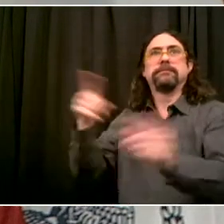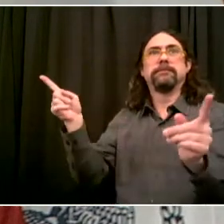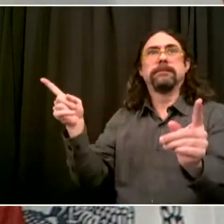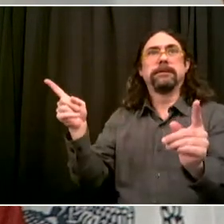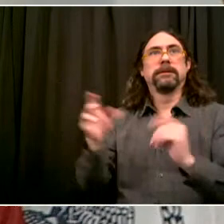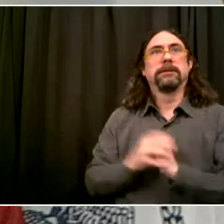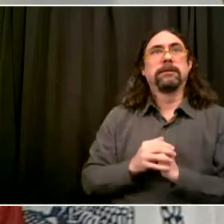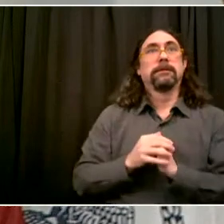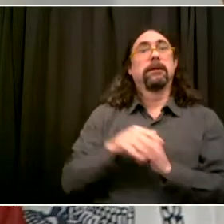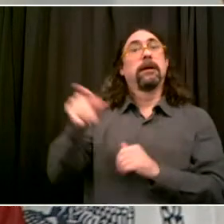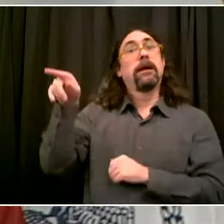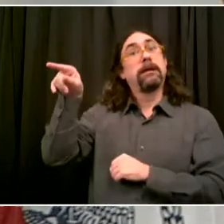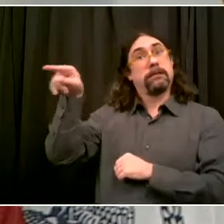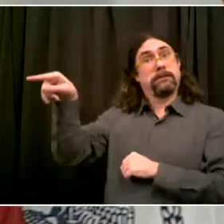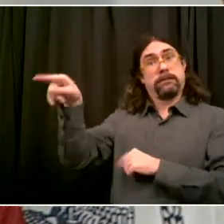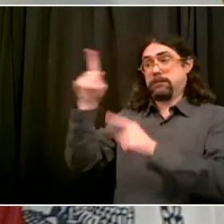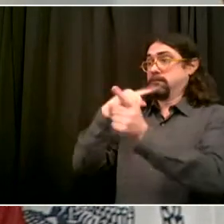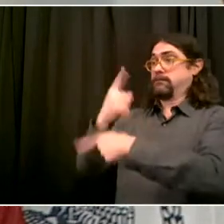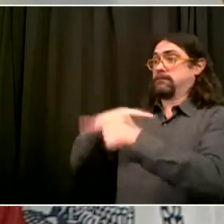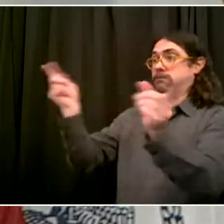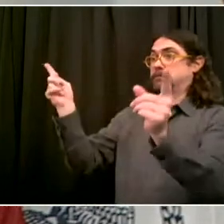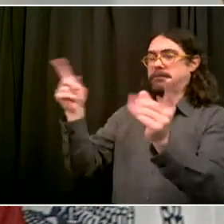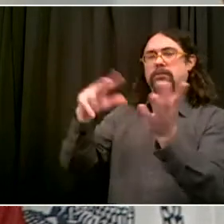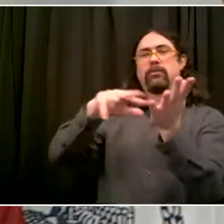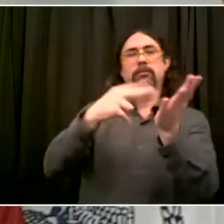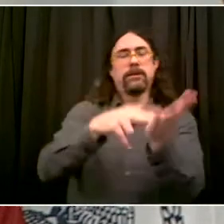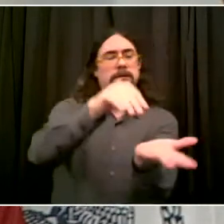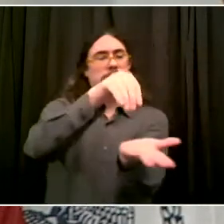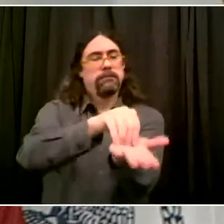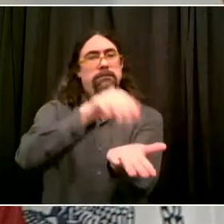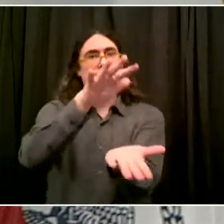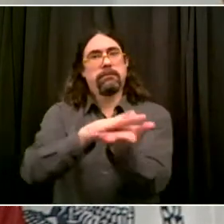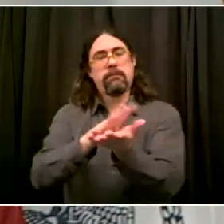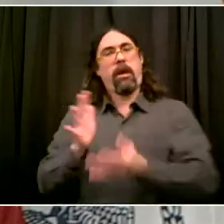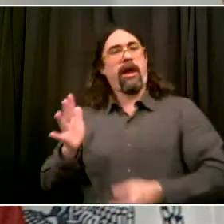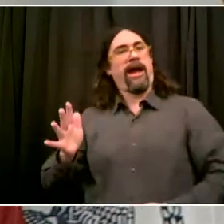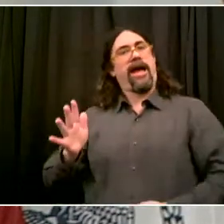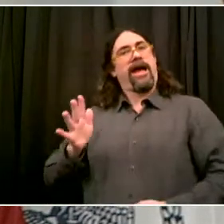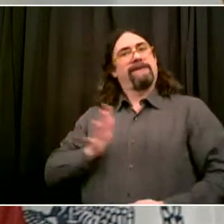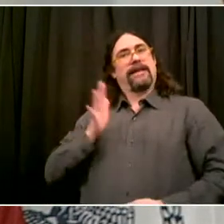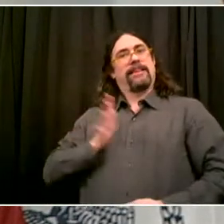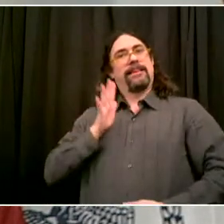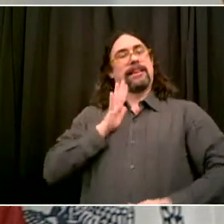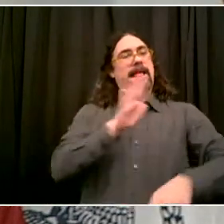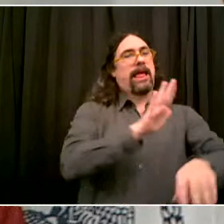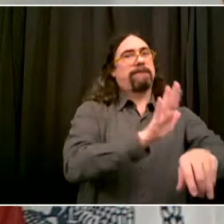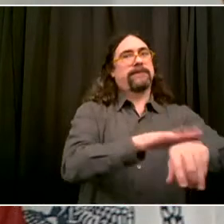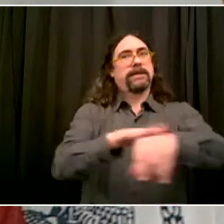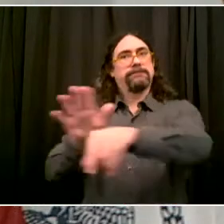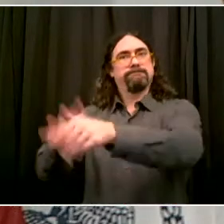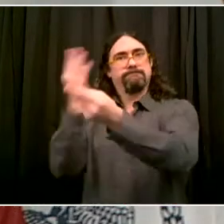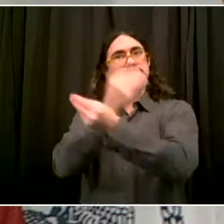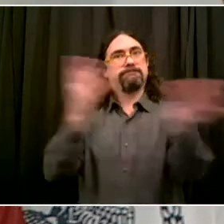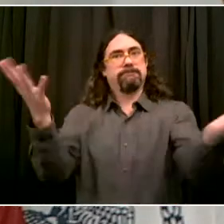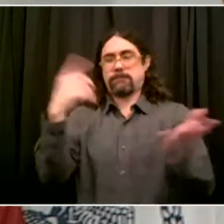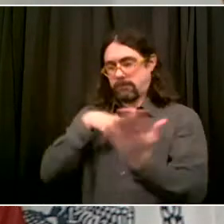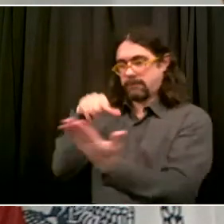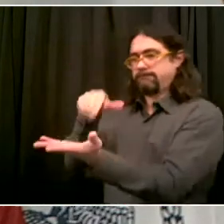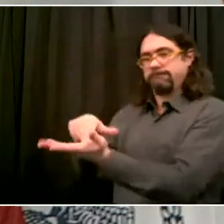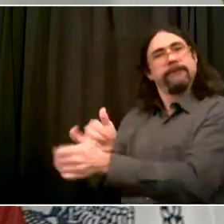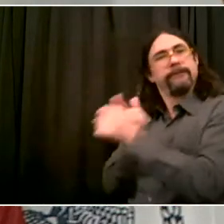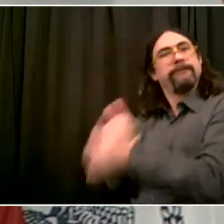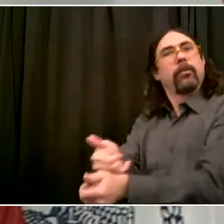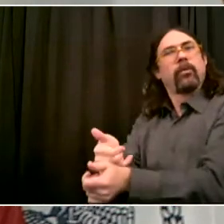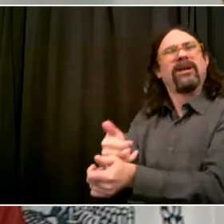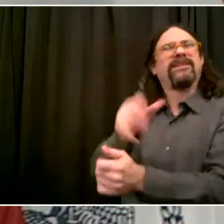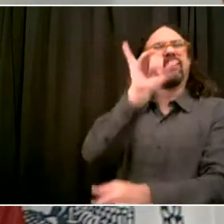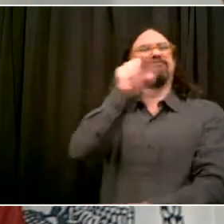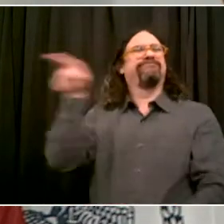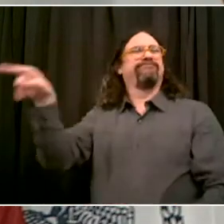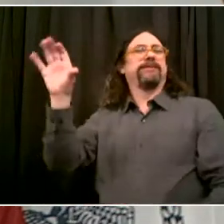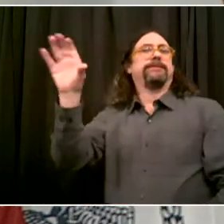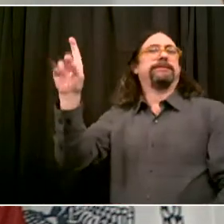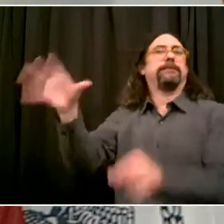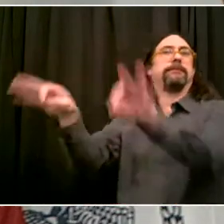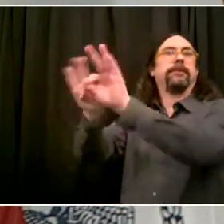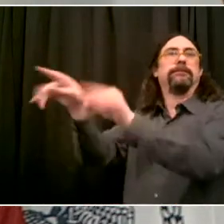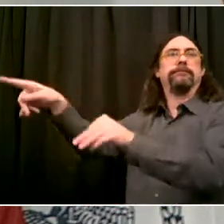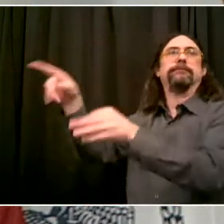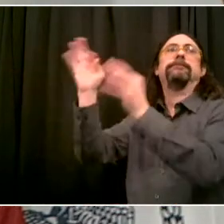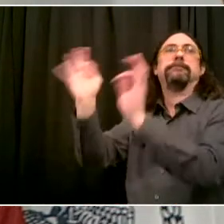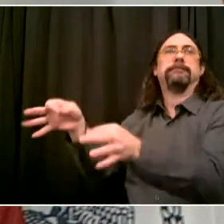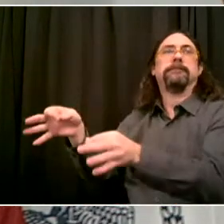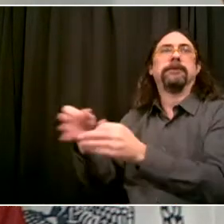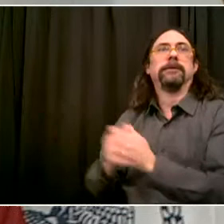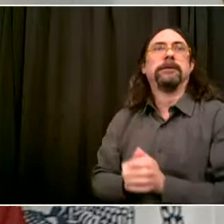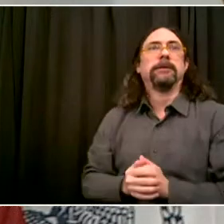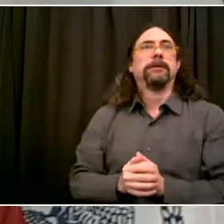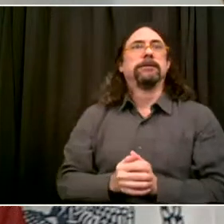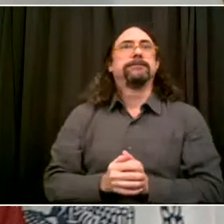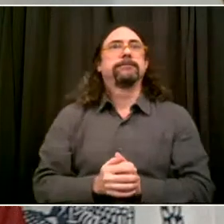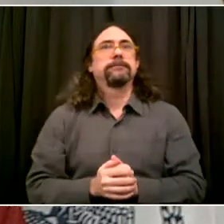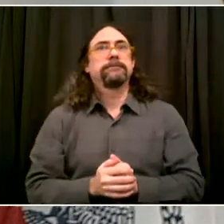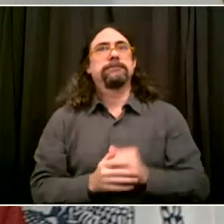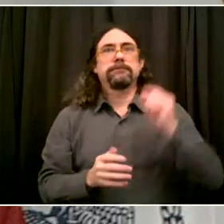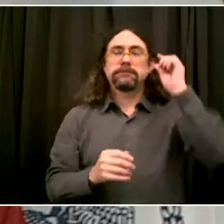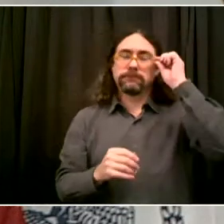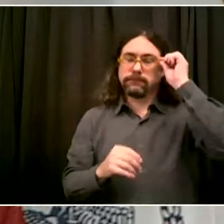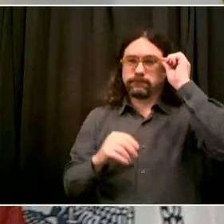THEY MADE THAT A FORMAL